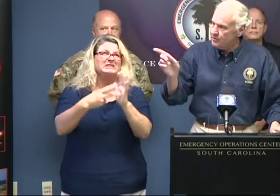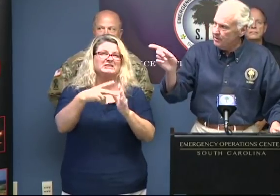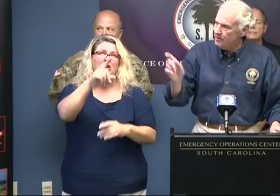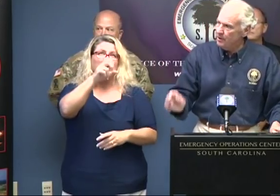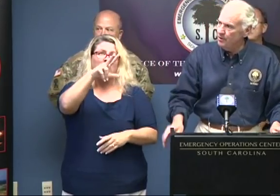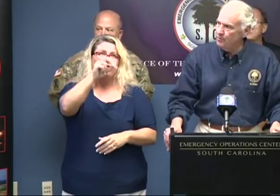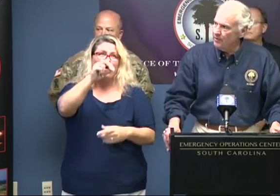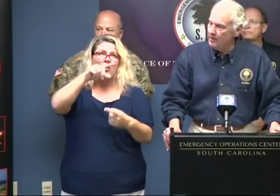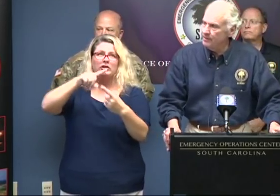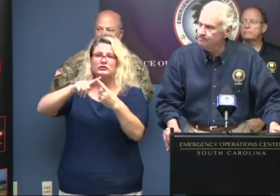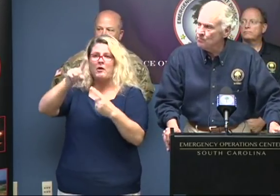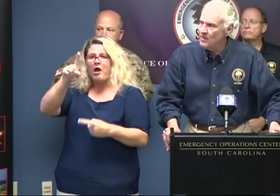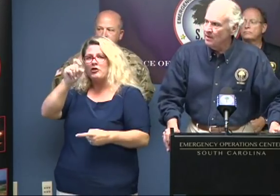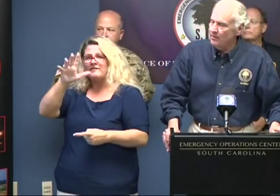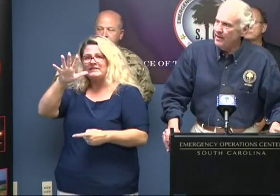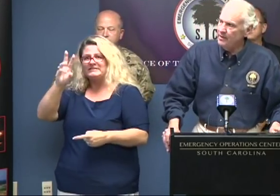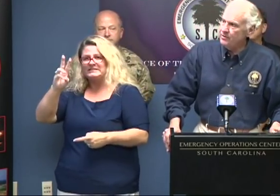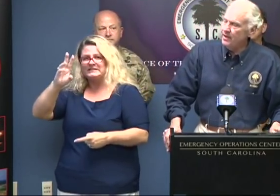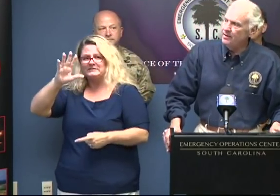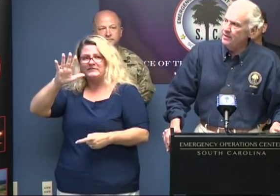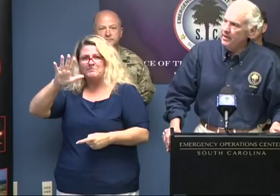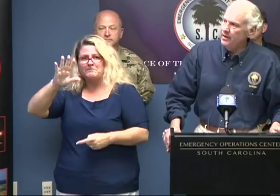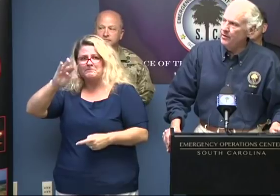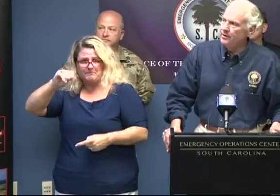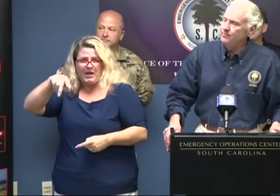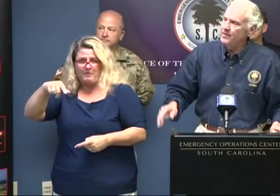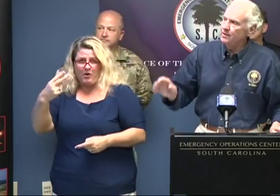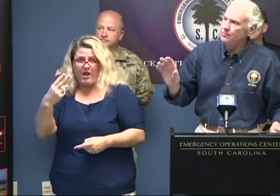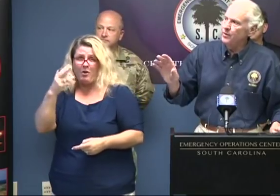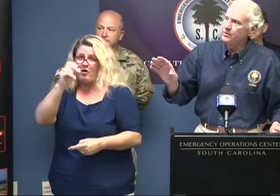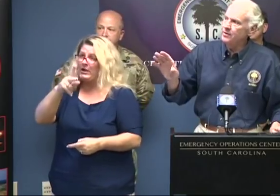You see the cone there, that is not the area of which